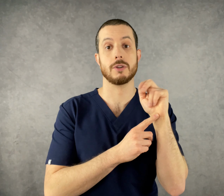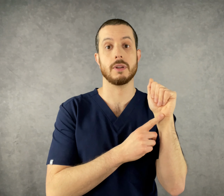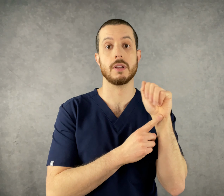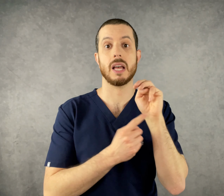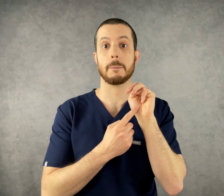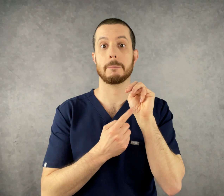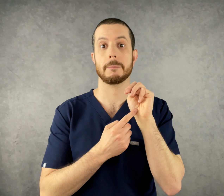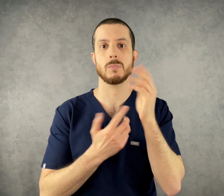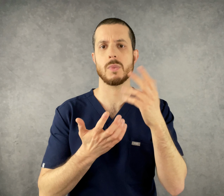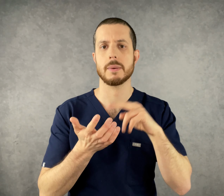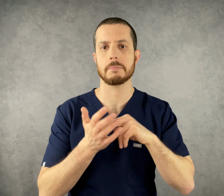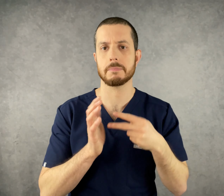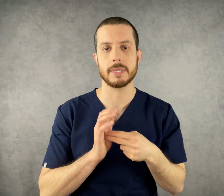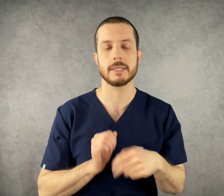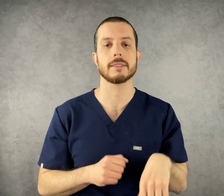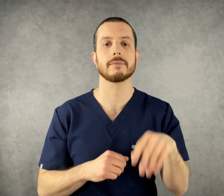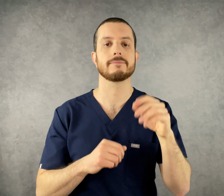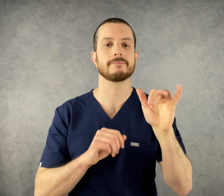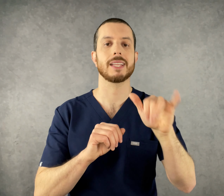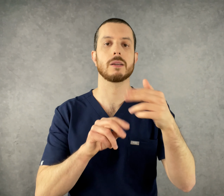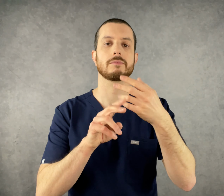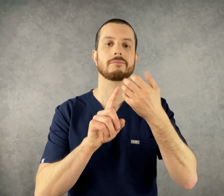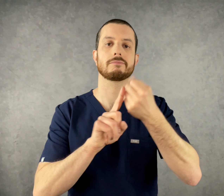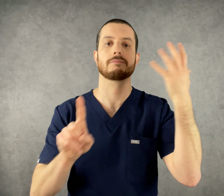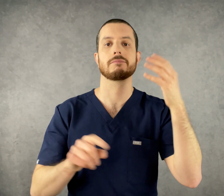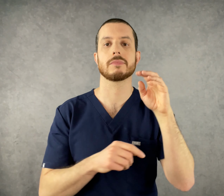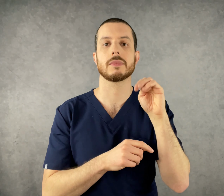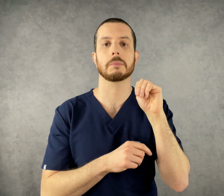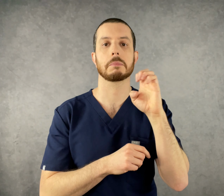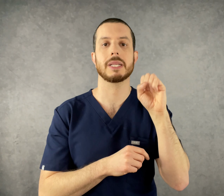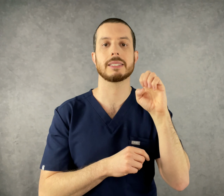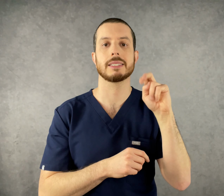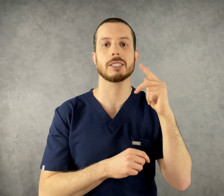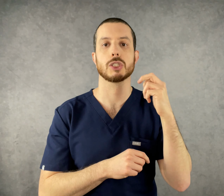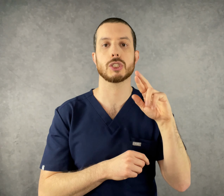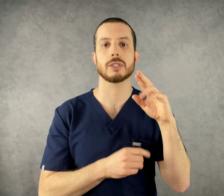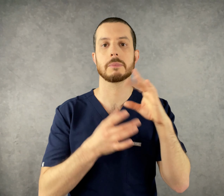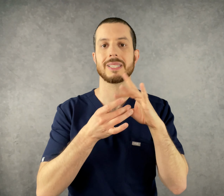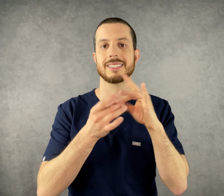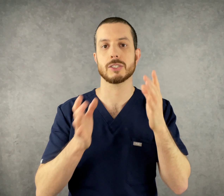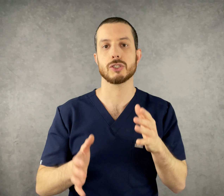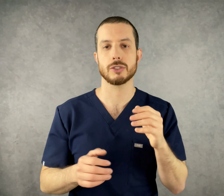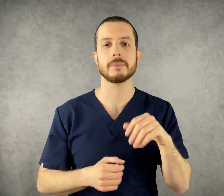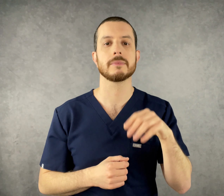what does it stand for? The "m" is for "messenger."